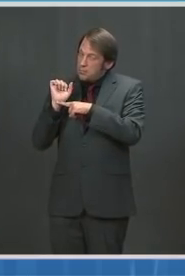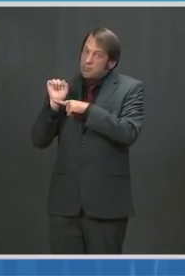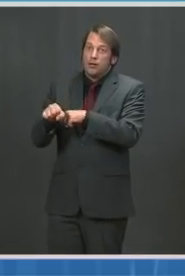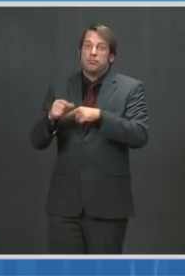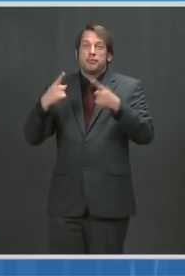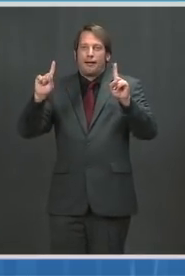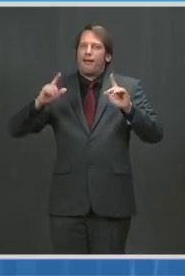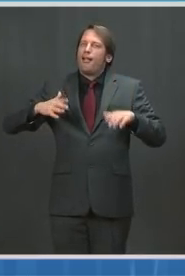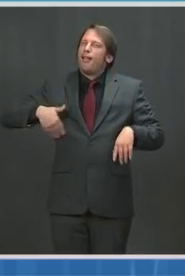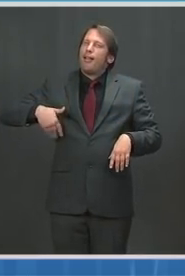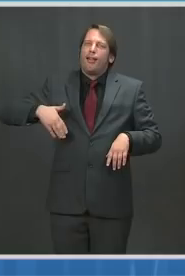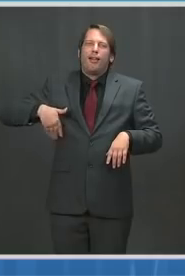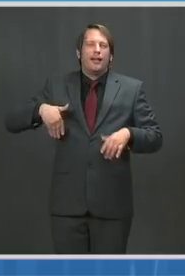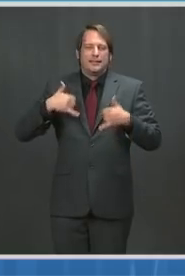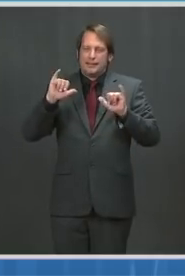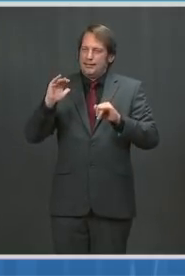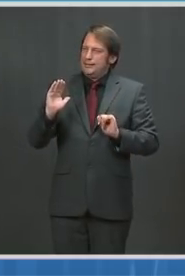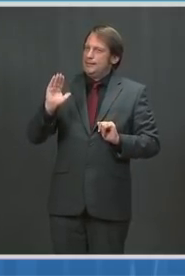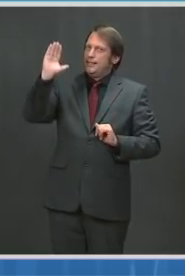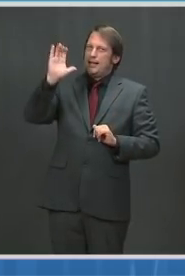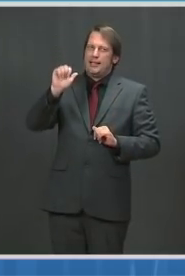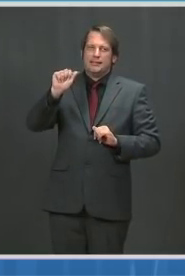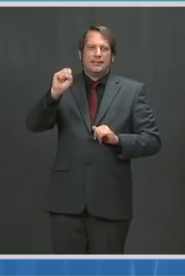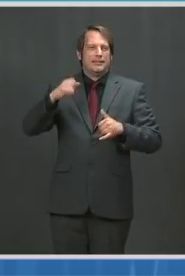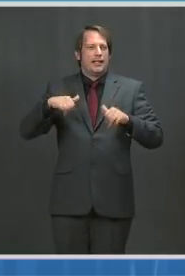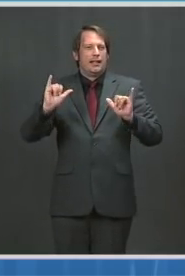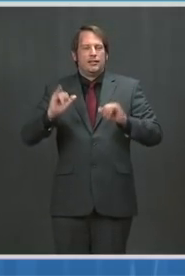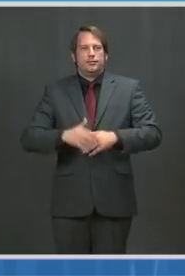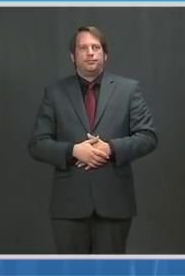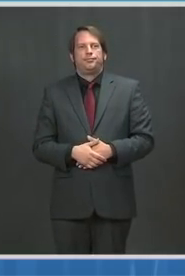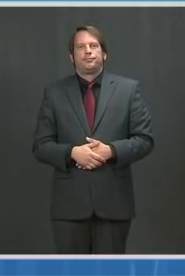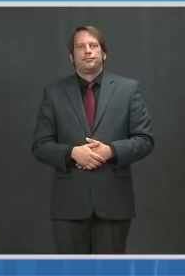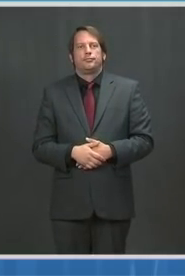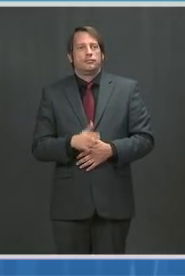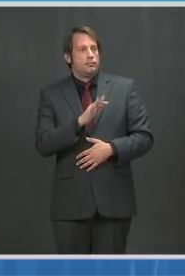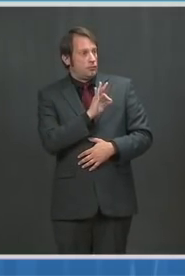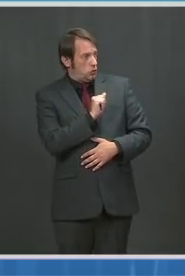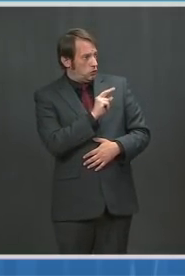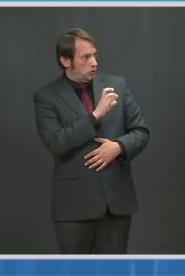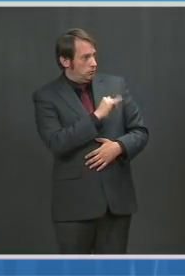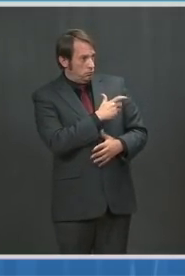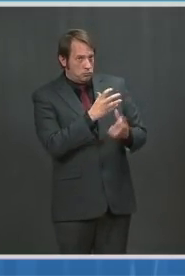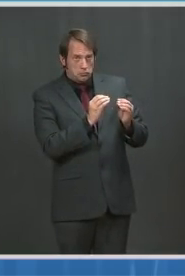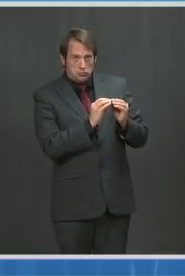Mr. Slavitt: And, Dr. Fauci, anything you'd add to that? Dr. Fauci: No, no. Very well said. It's the -- going to be the question of the case counts.